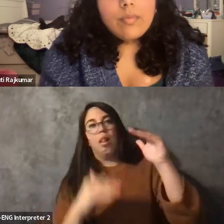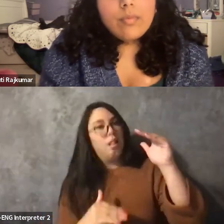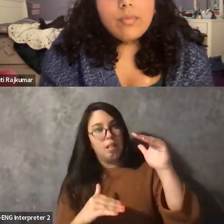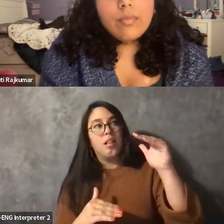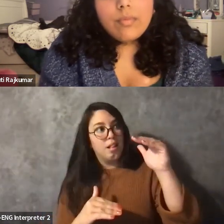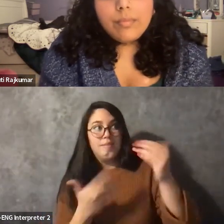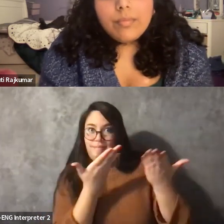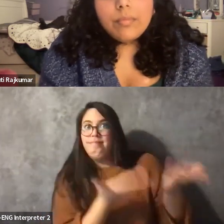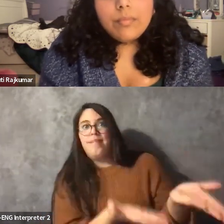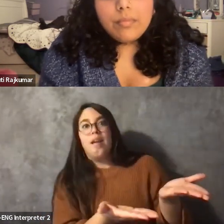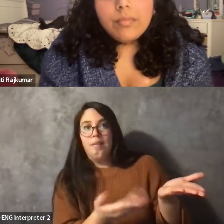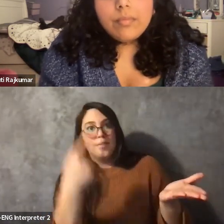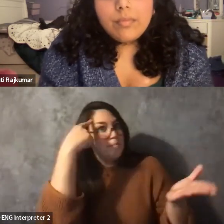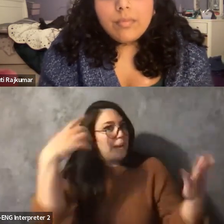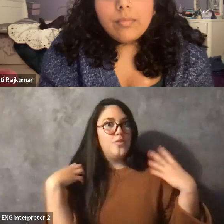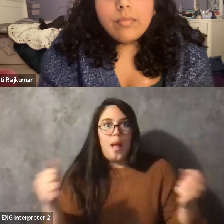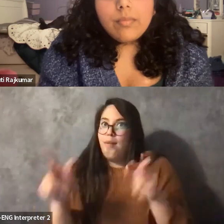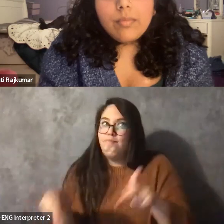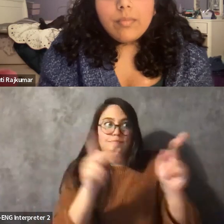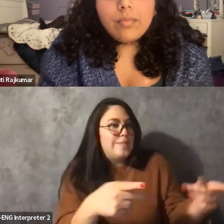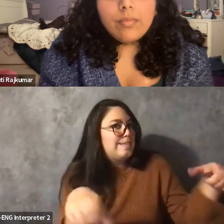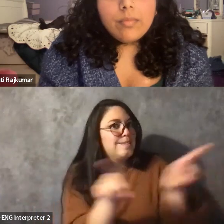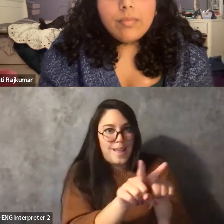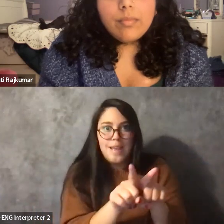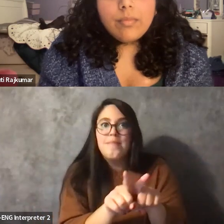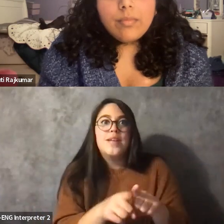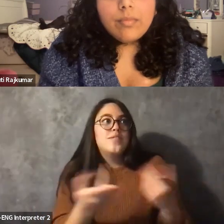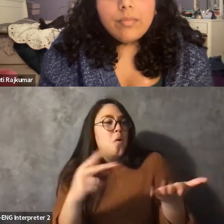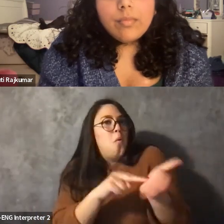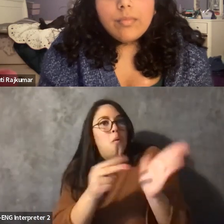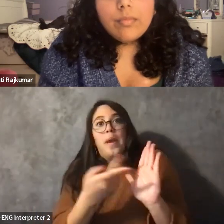And so like going into the mental health system like doesn't -- still means